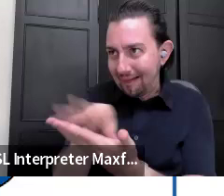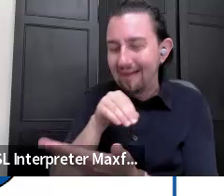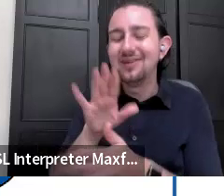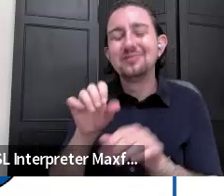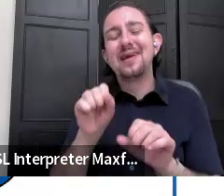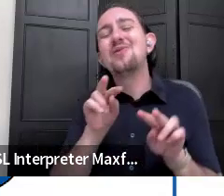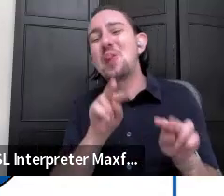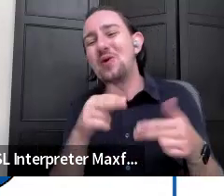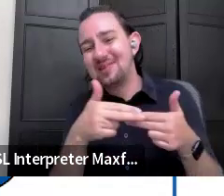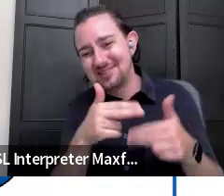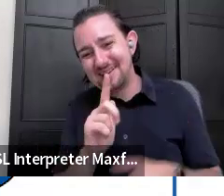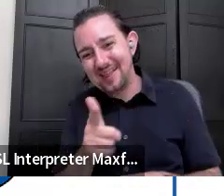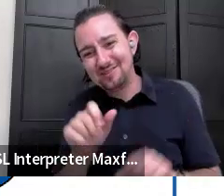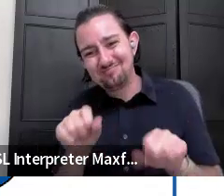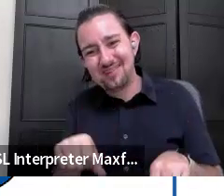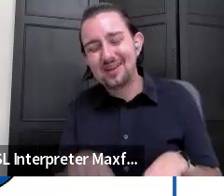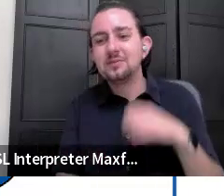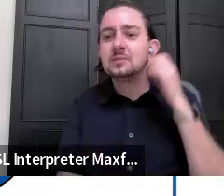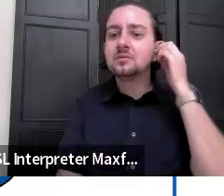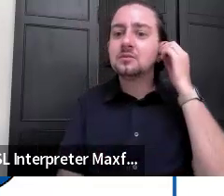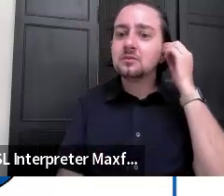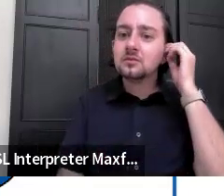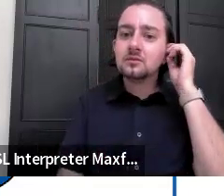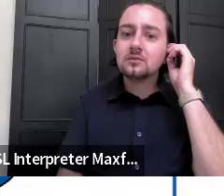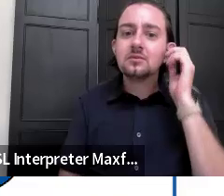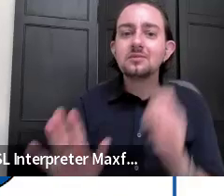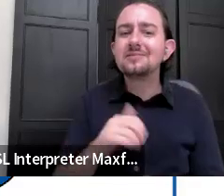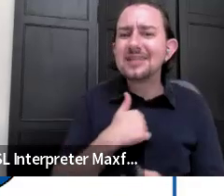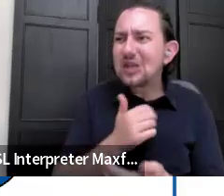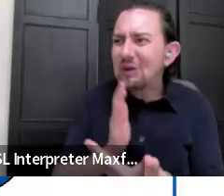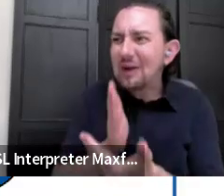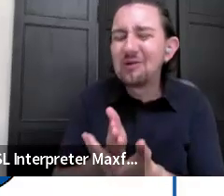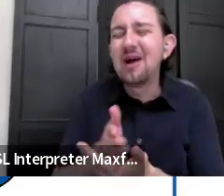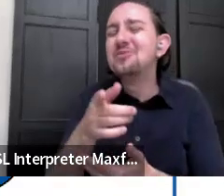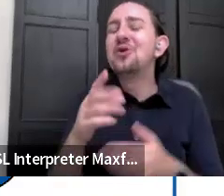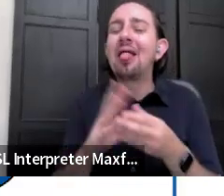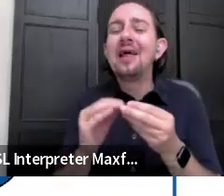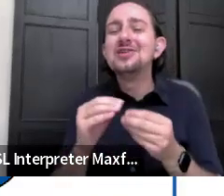Yeah and those are actually forward slashes sorry to interrupt you Sonya. Sorry; my bad. JAN GARRETT: That's okay.